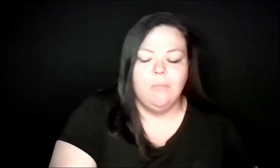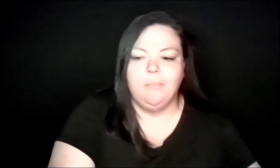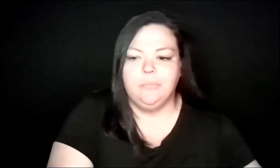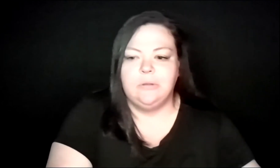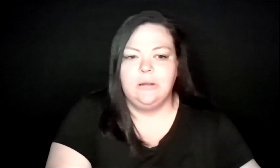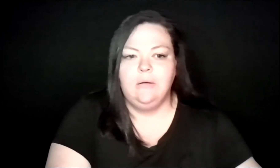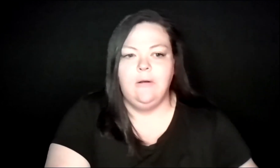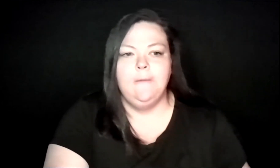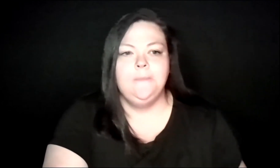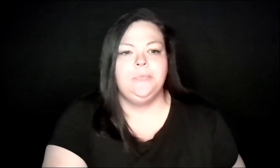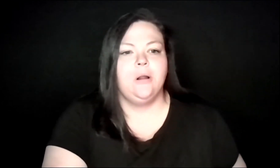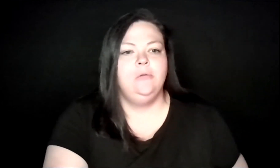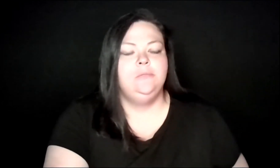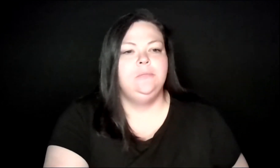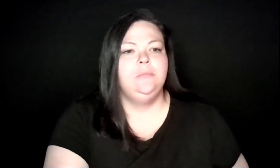last poet is Emma K. Shibley.